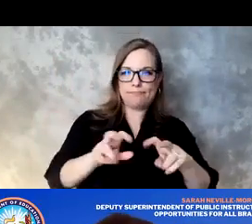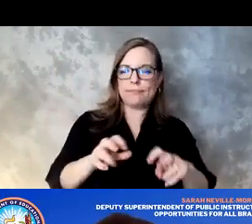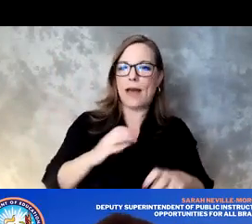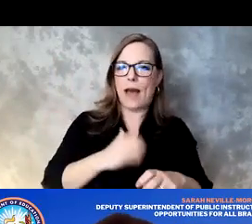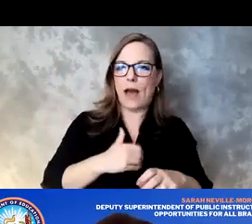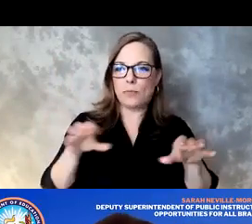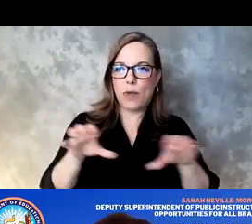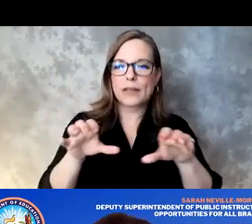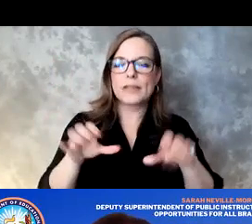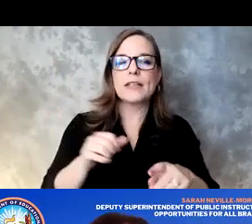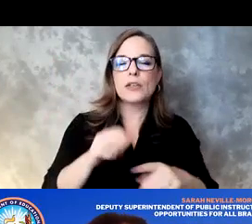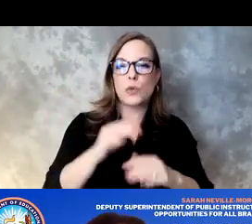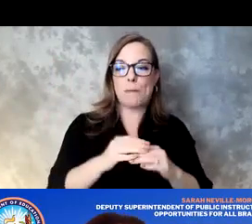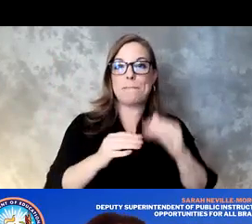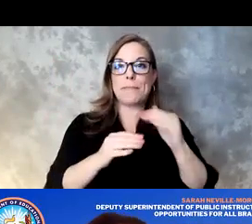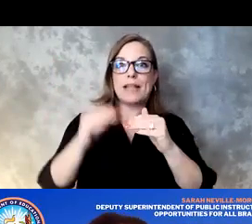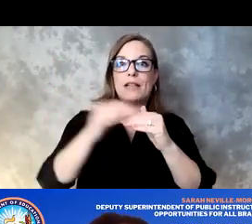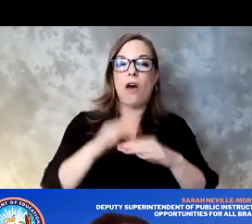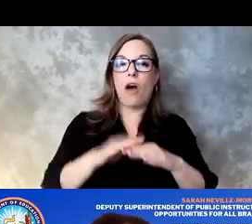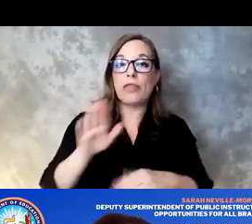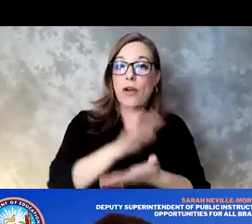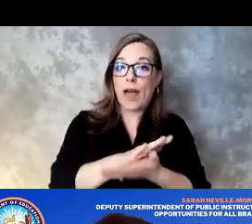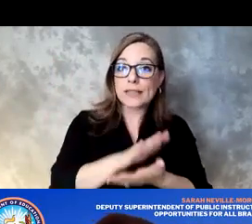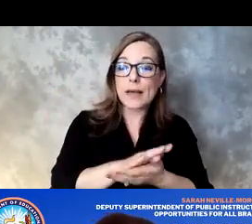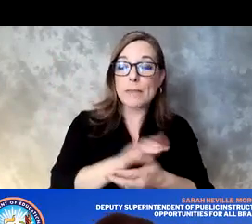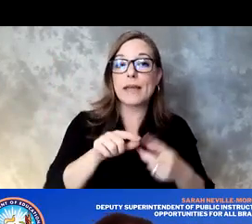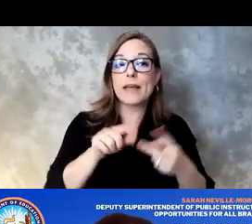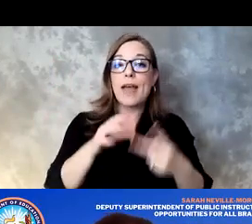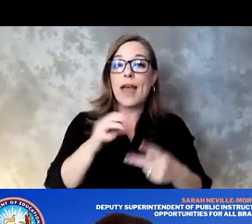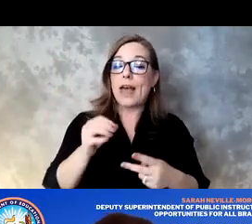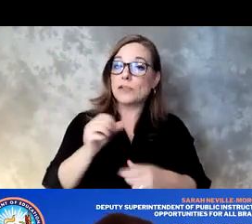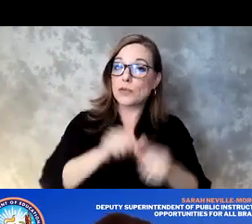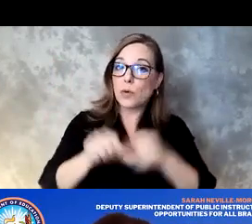academic and social emotional skills which we know are really critical for later life